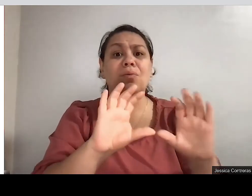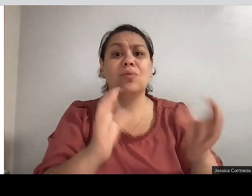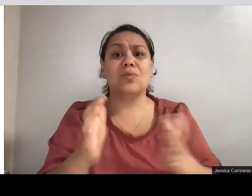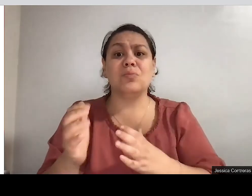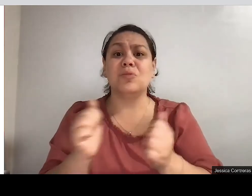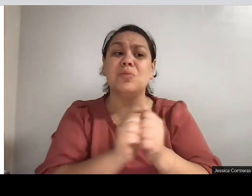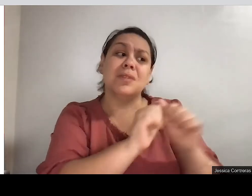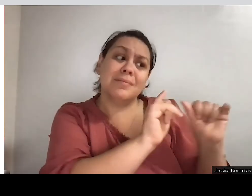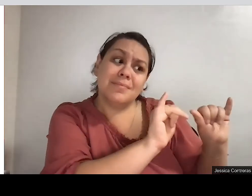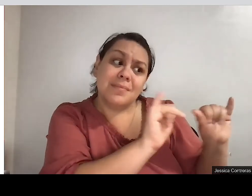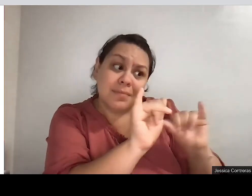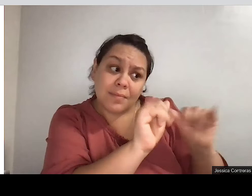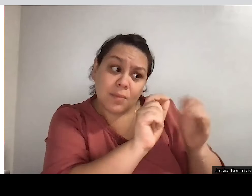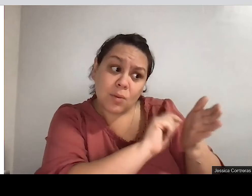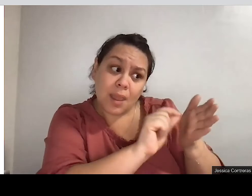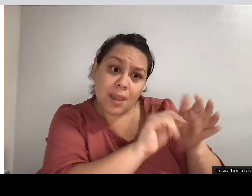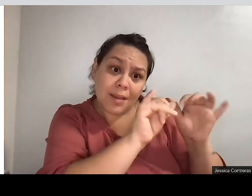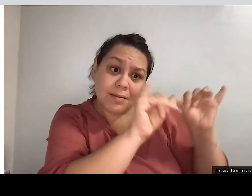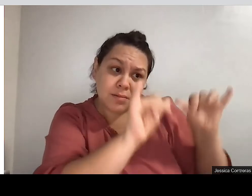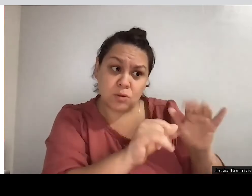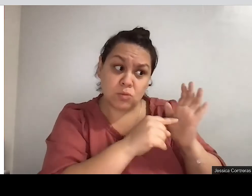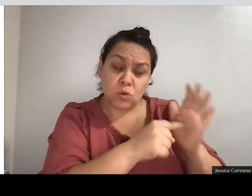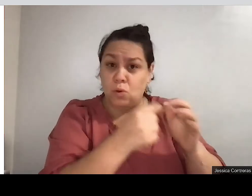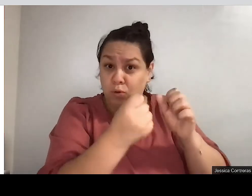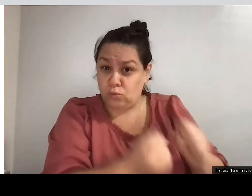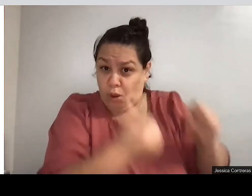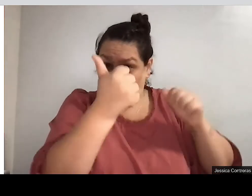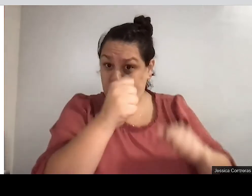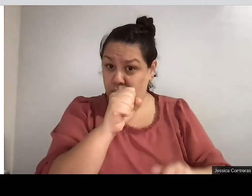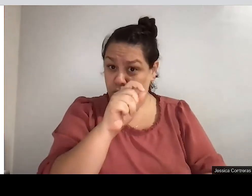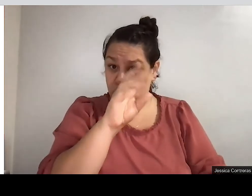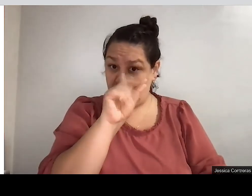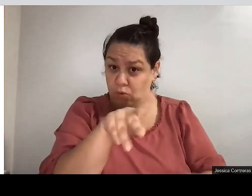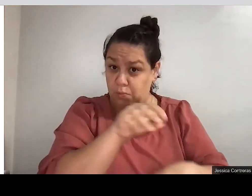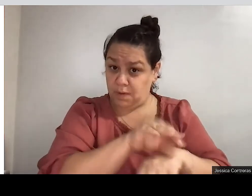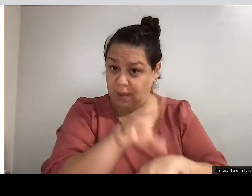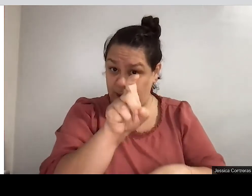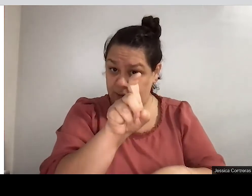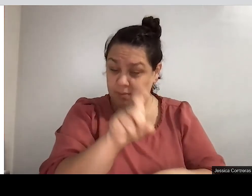Will other bilingual groups with similar writing systems show stronger Stroop effect?